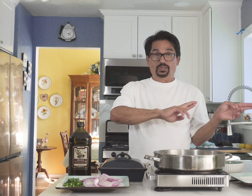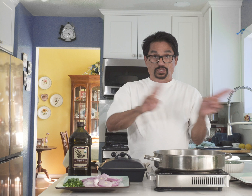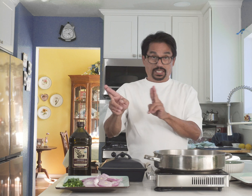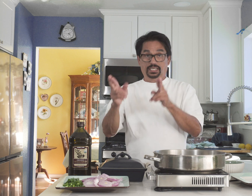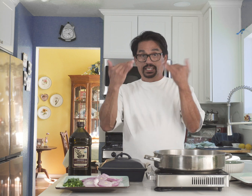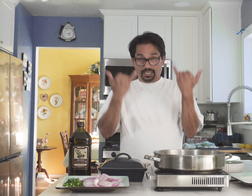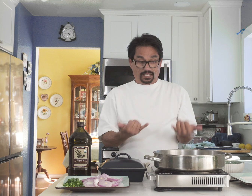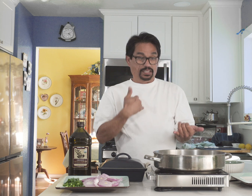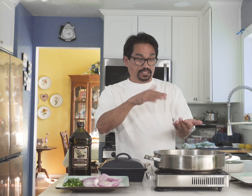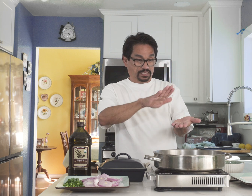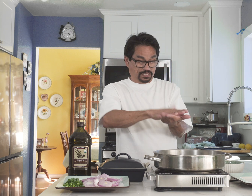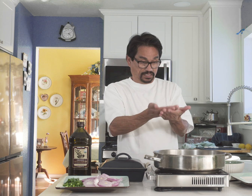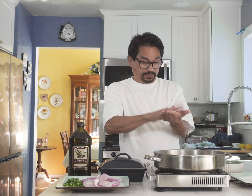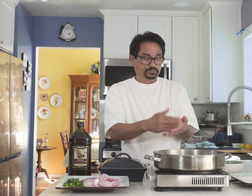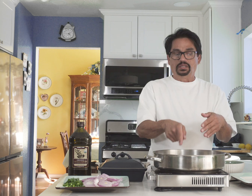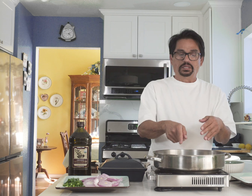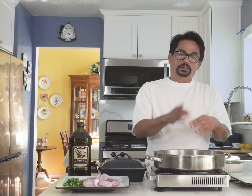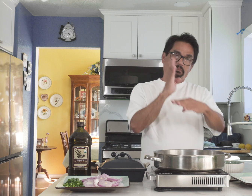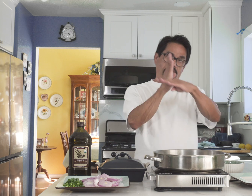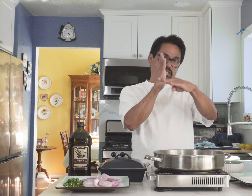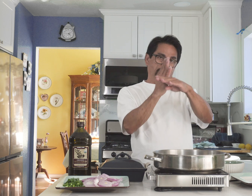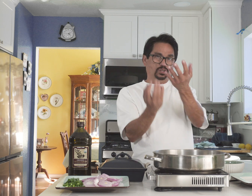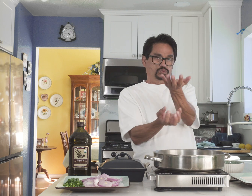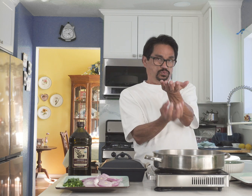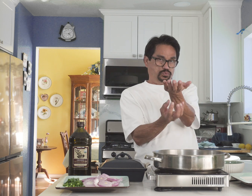Now we're ready to cook Set the heat to medium